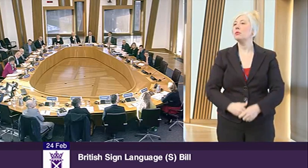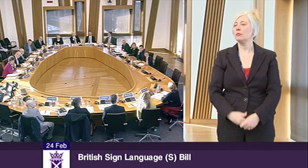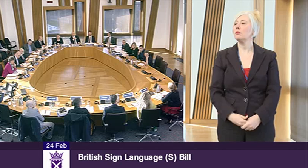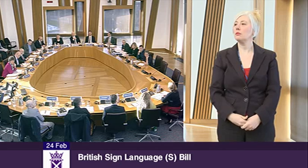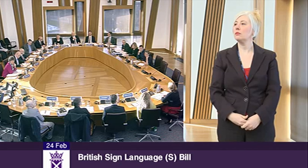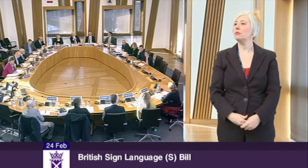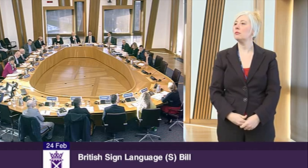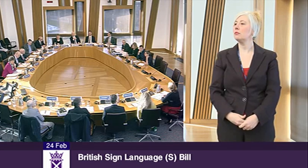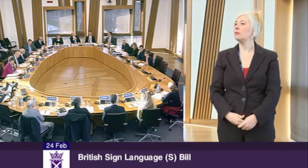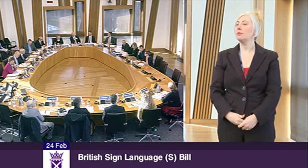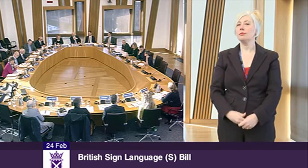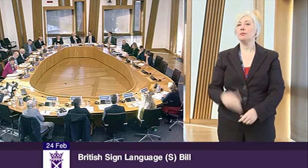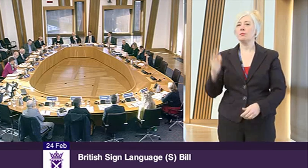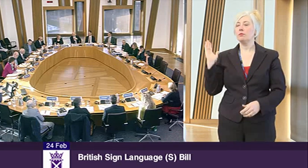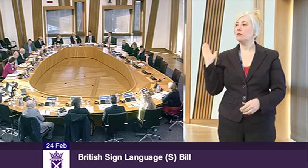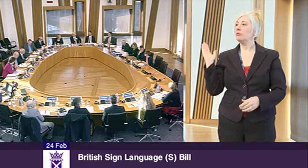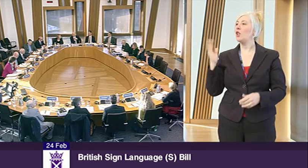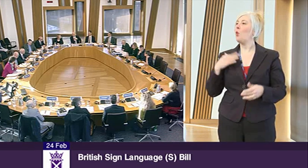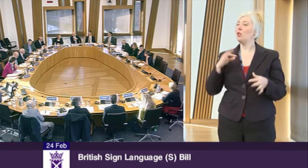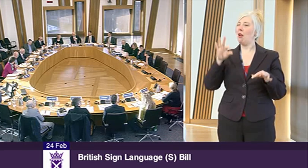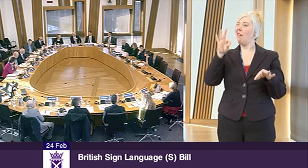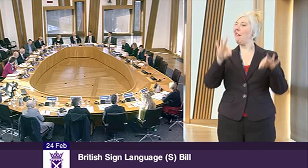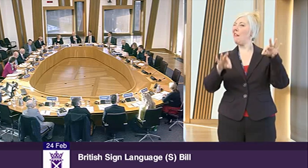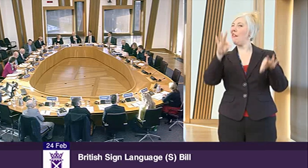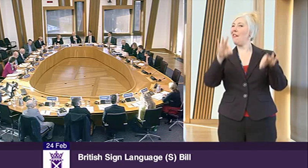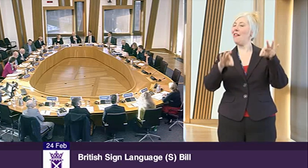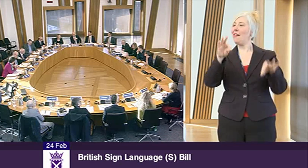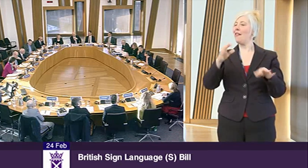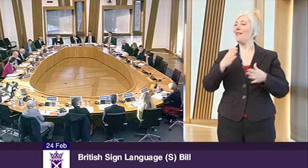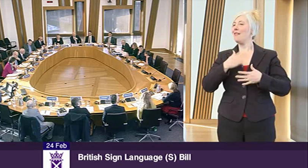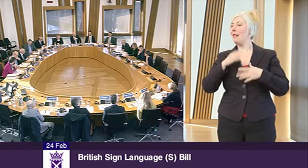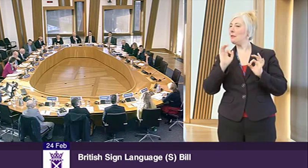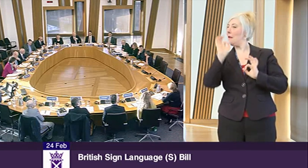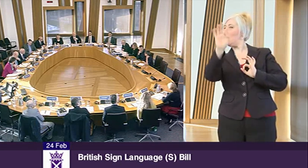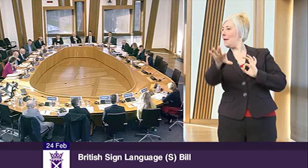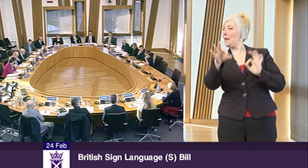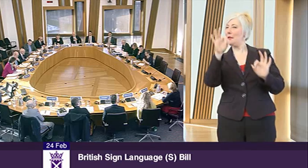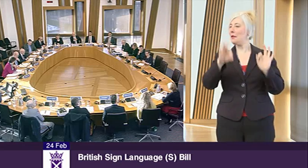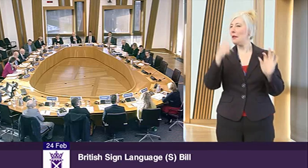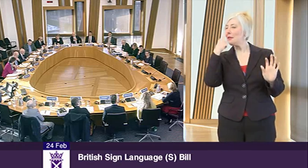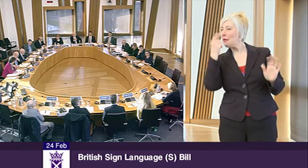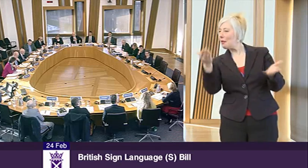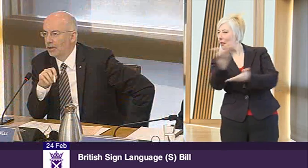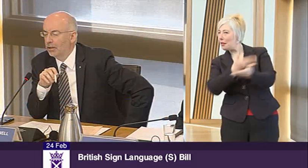The Convener: I will play devil’s advocate, which is one of my favourite things to do.